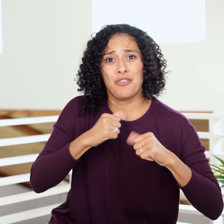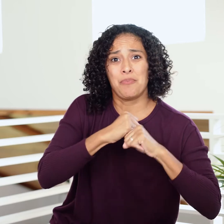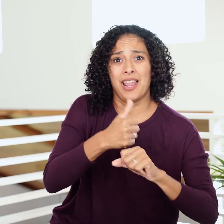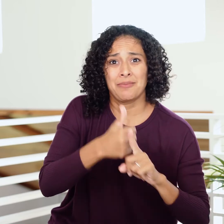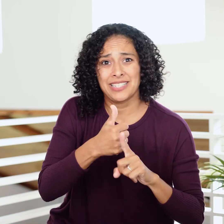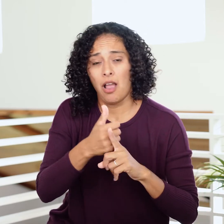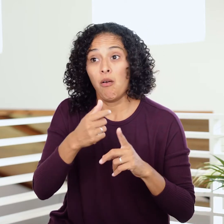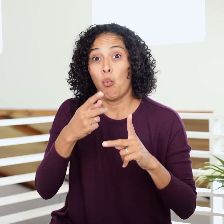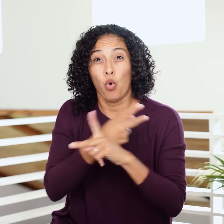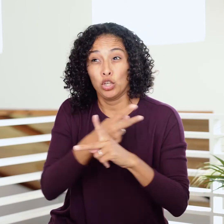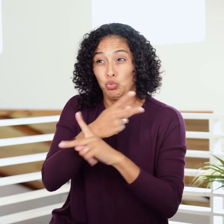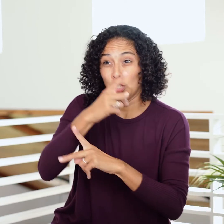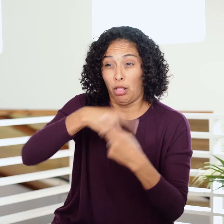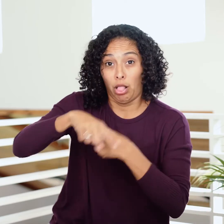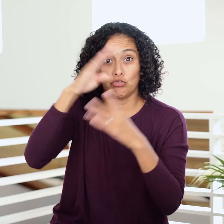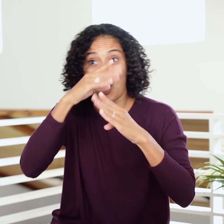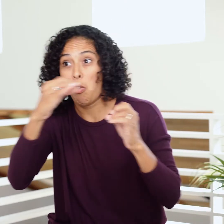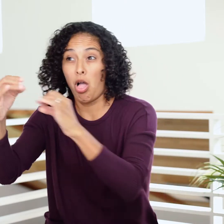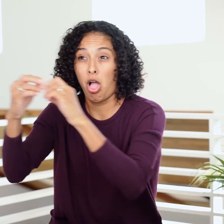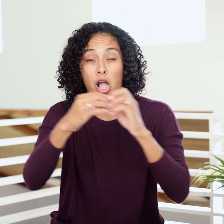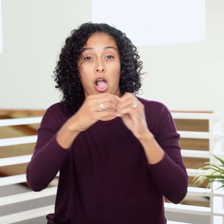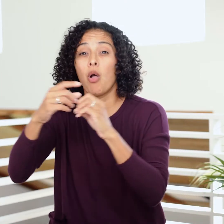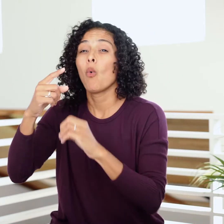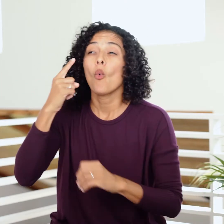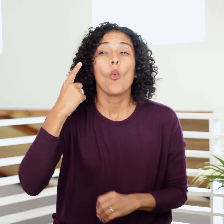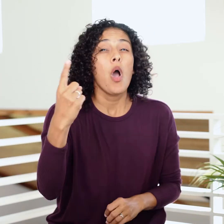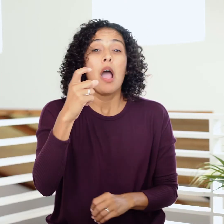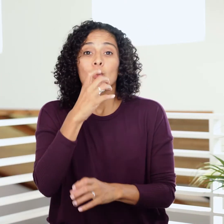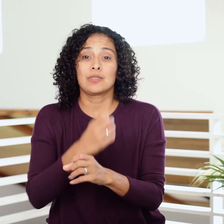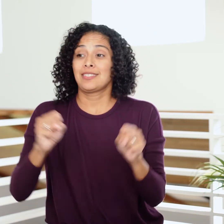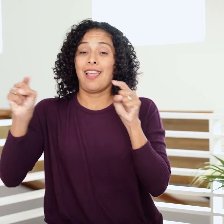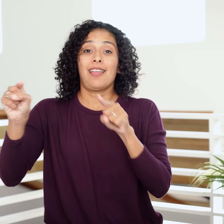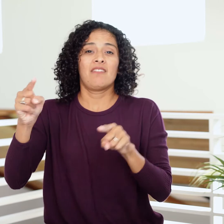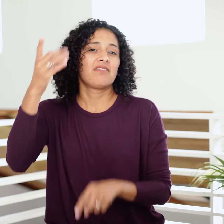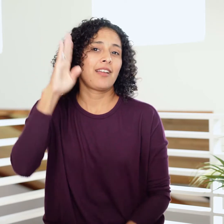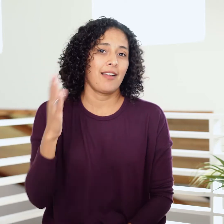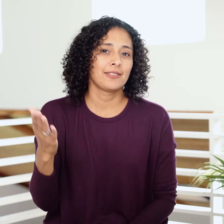but both times, his efforts get them into deeper trouble, and it’s only God who gets them out!